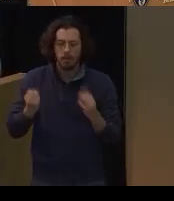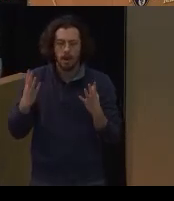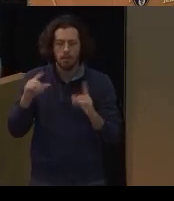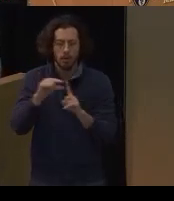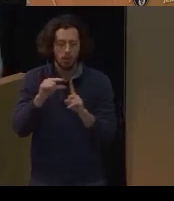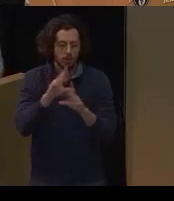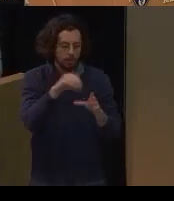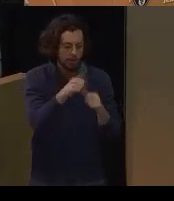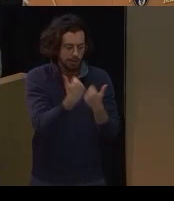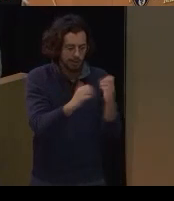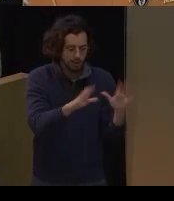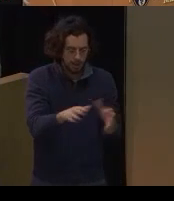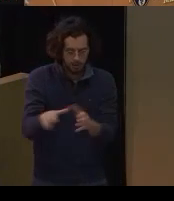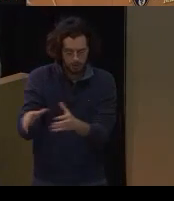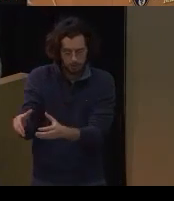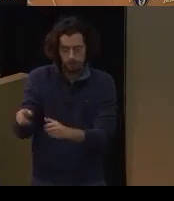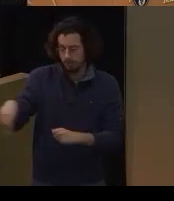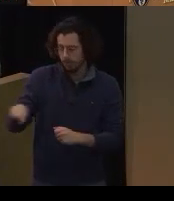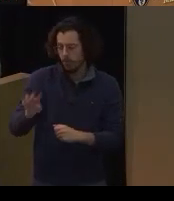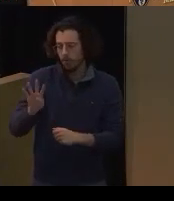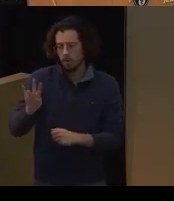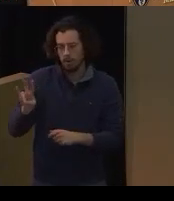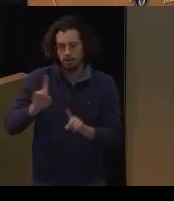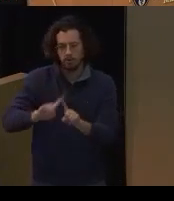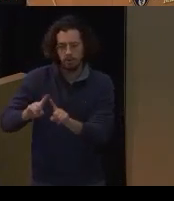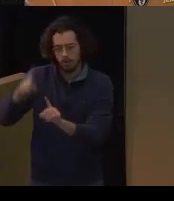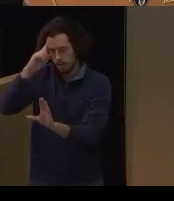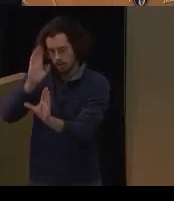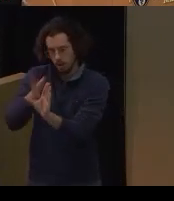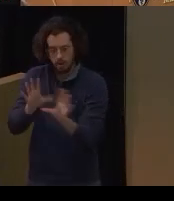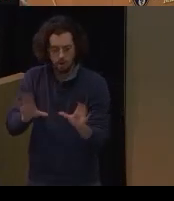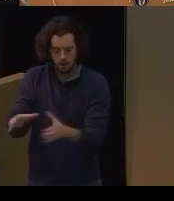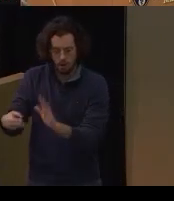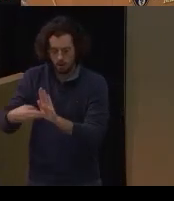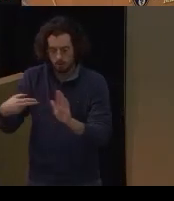categories here we used 47 different psychological categories so for example the proportion of words